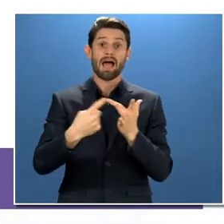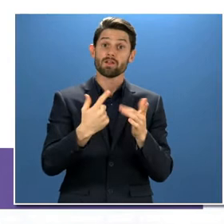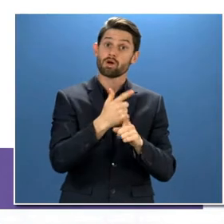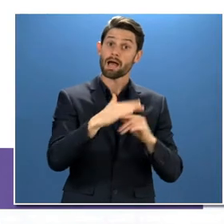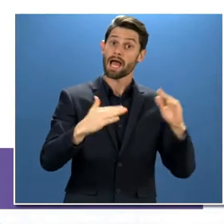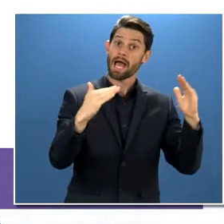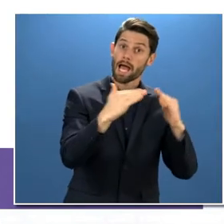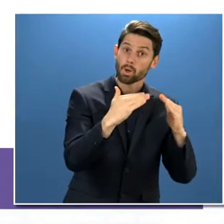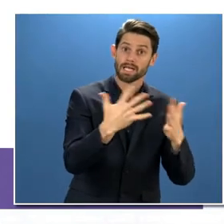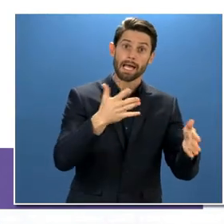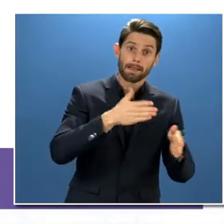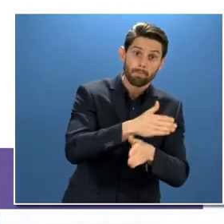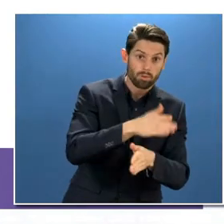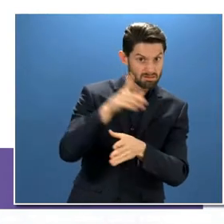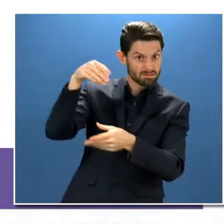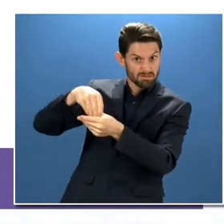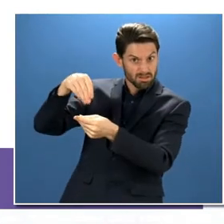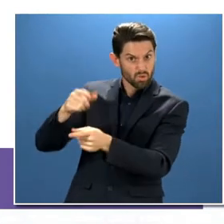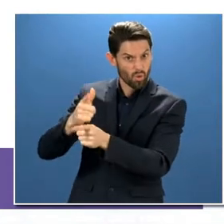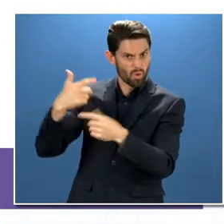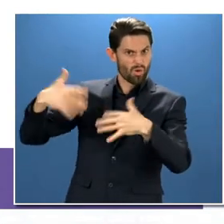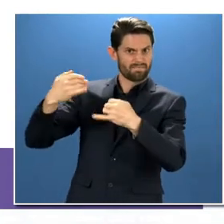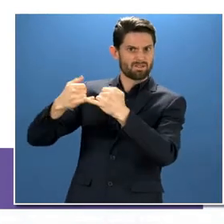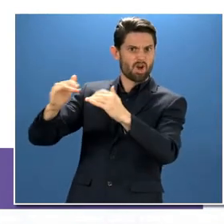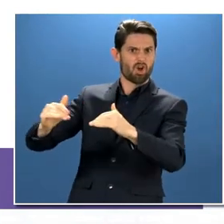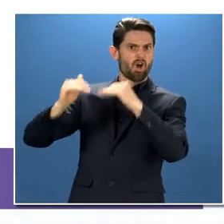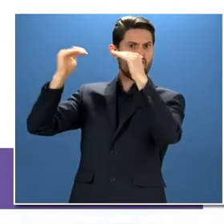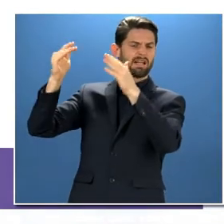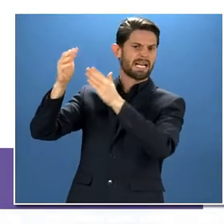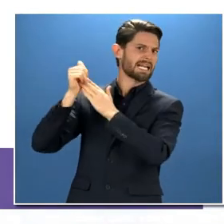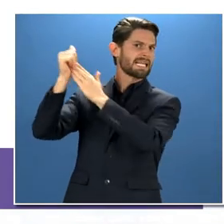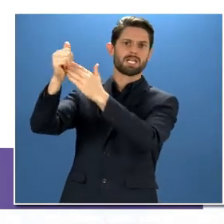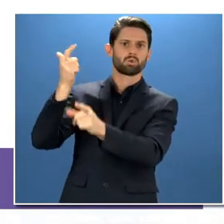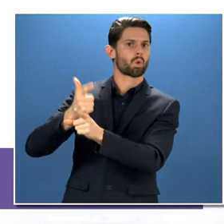understanding to the need to both develop good policy but also to end